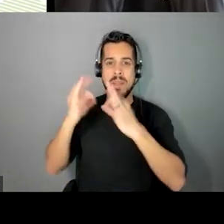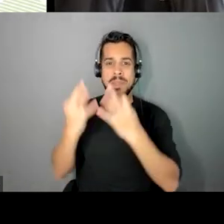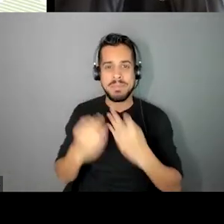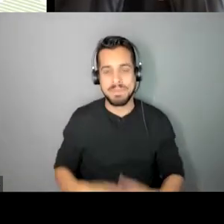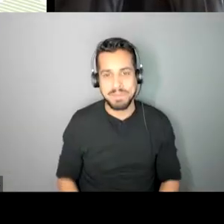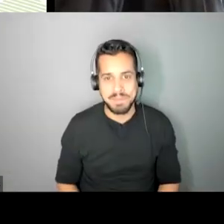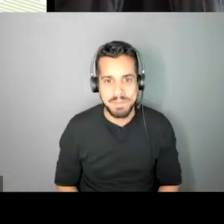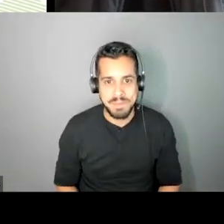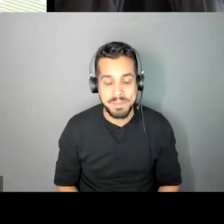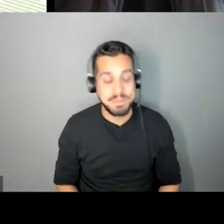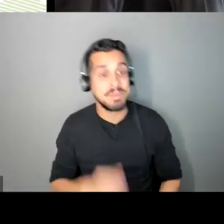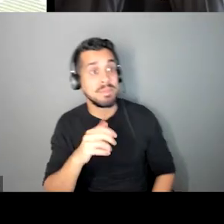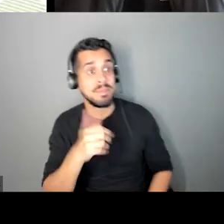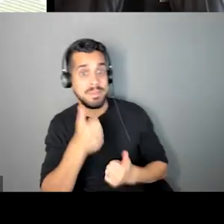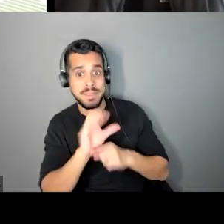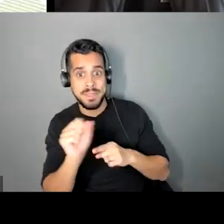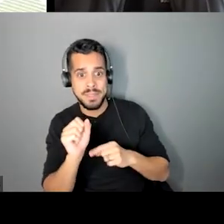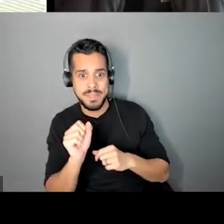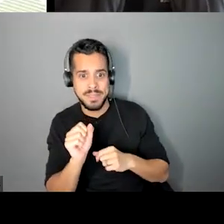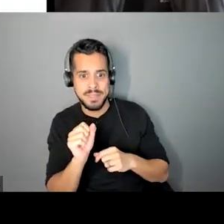[Mike] Awesome. And then we can just go to-- [Kyle from previous video] My name is Kyle, and I'm visually impaired--